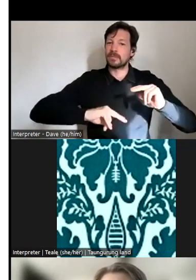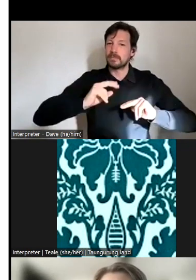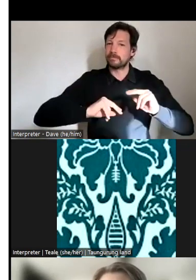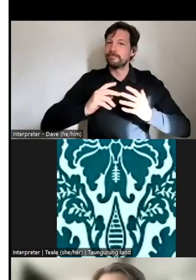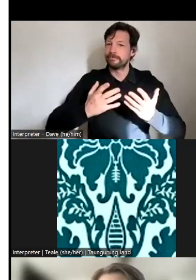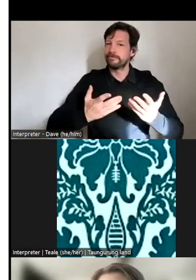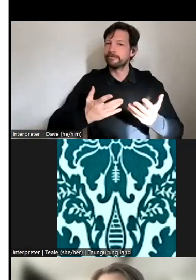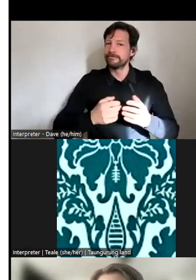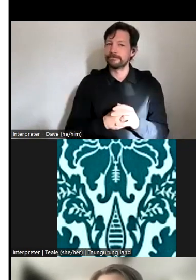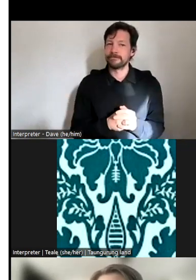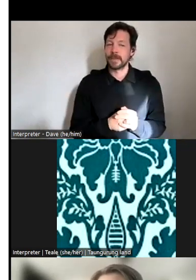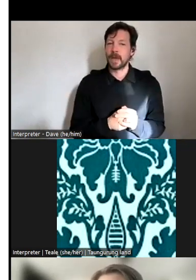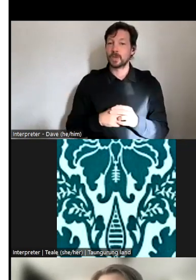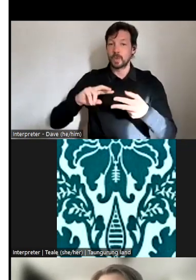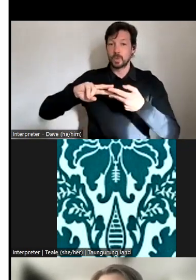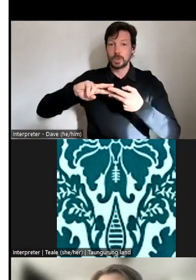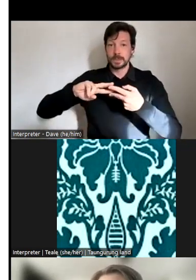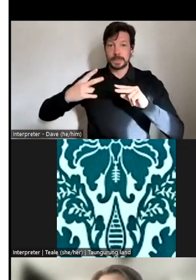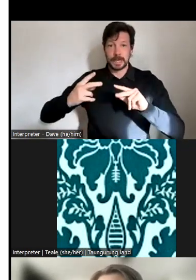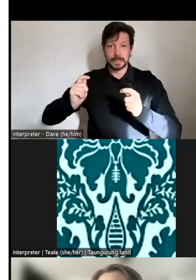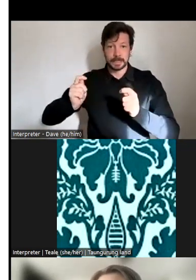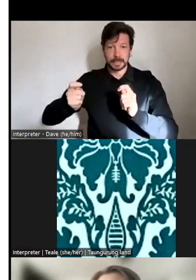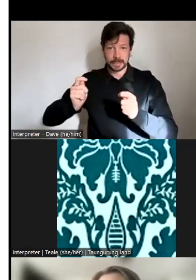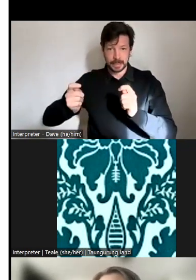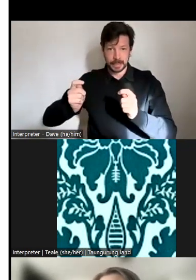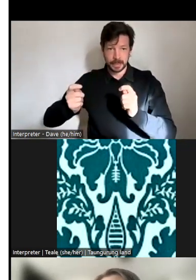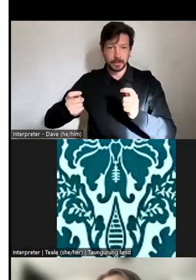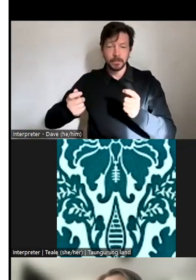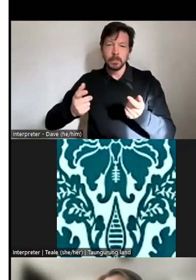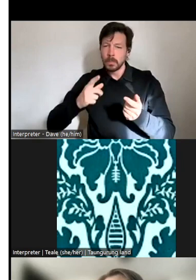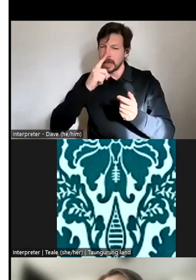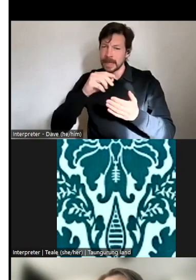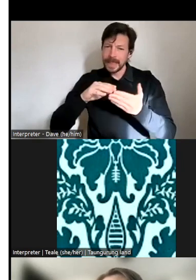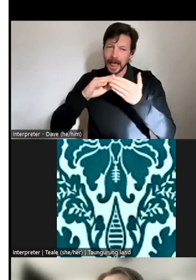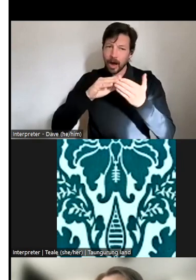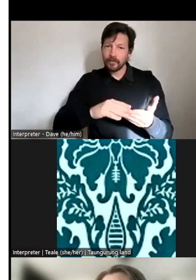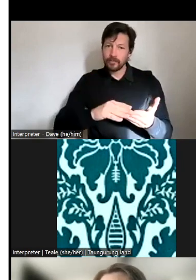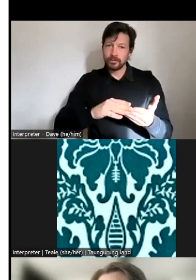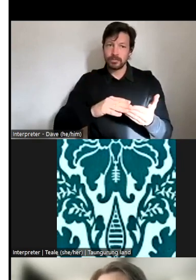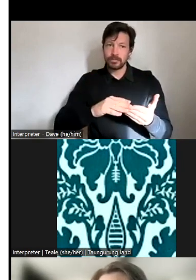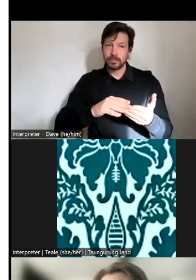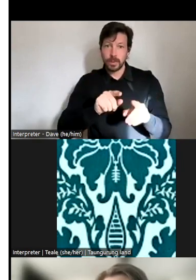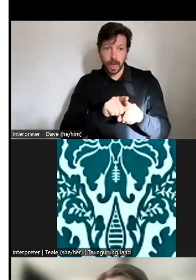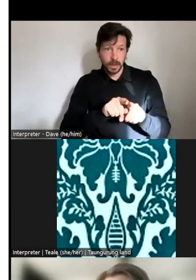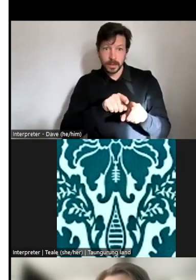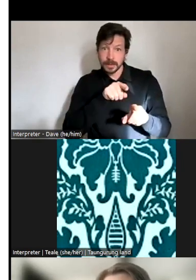So genetic testing, I guess, can be helpful to, do we expect it to get worse or not?